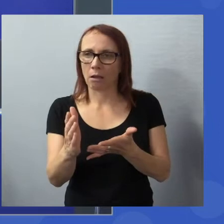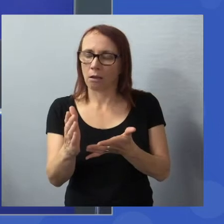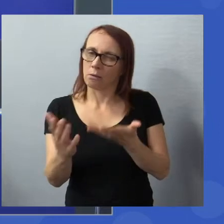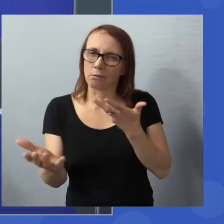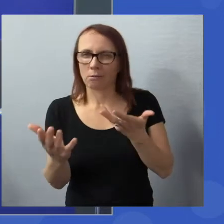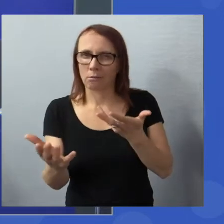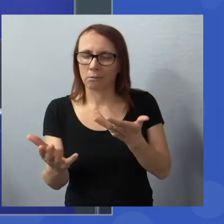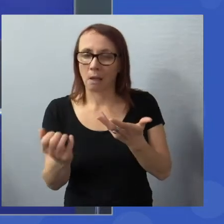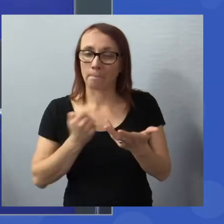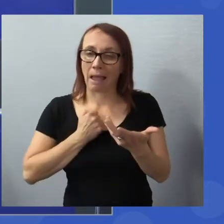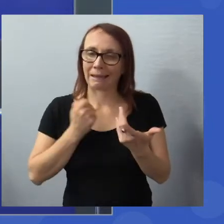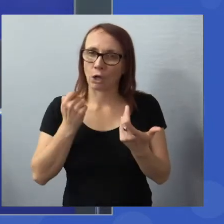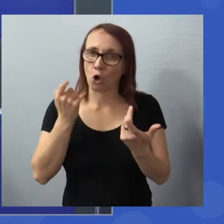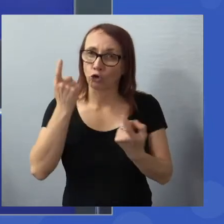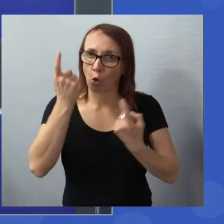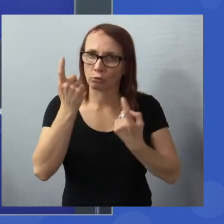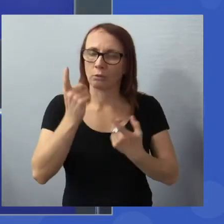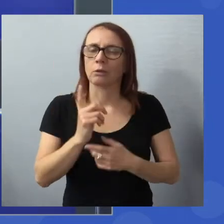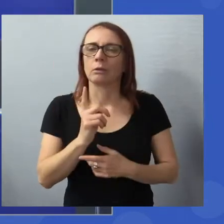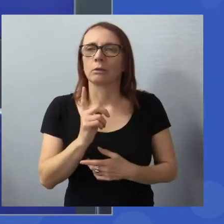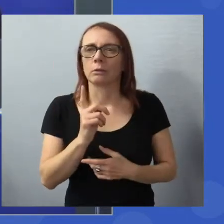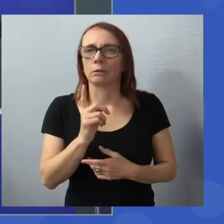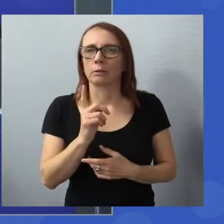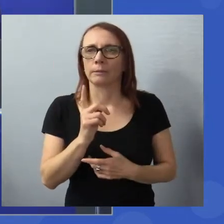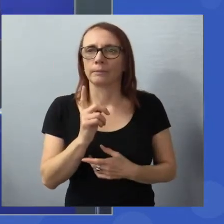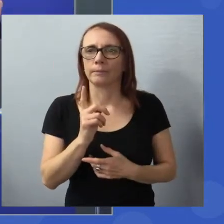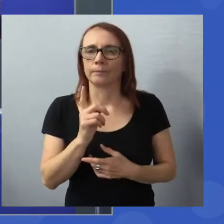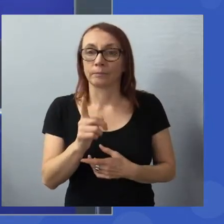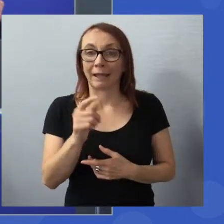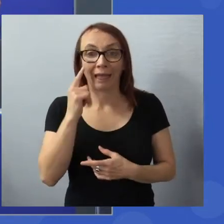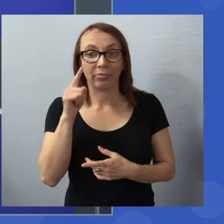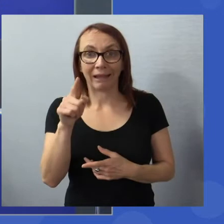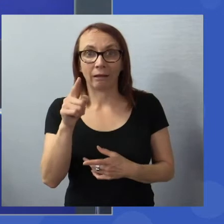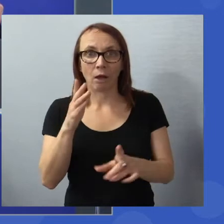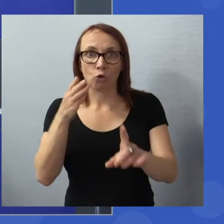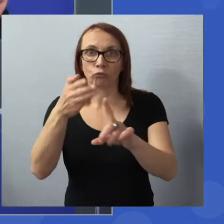would have and but I'm the aspiration sounds like a great aspiration but it's